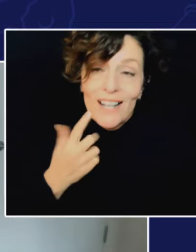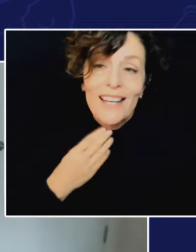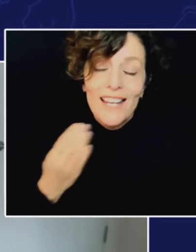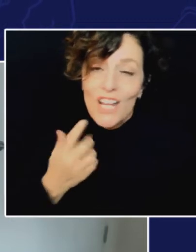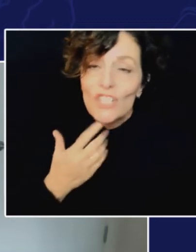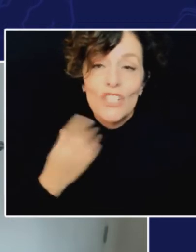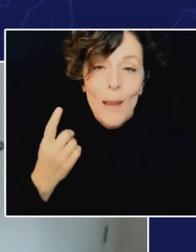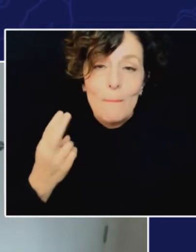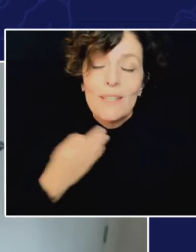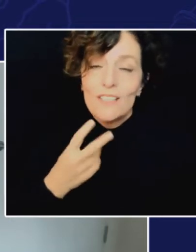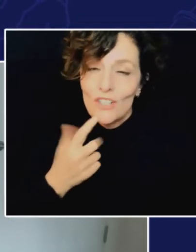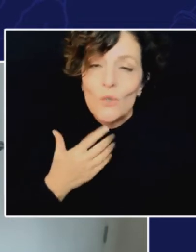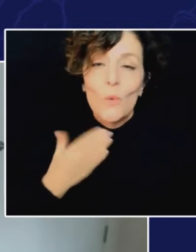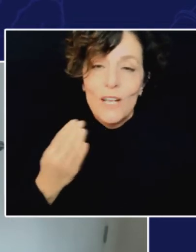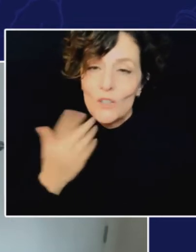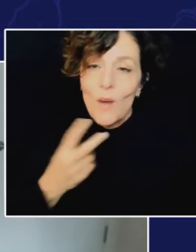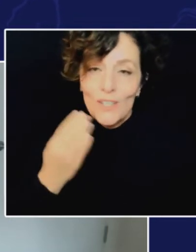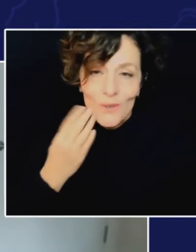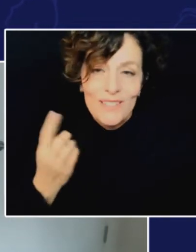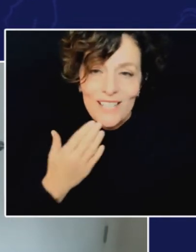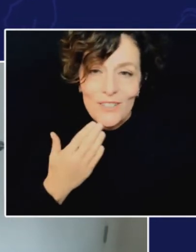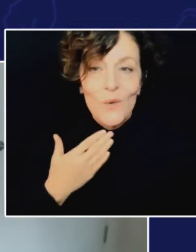you really can shape the situation to what you need to.